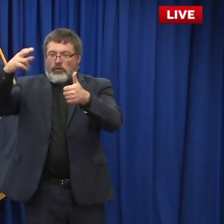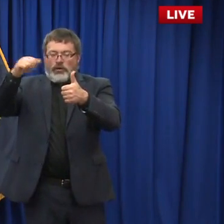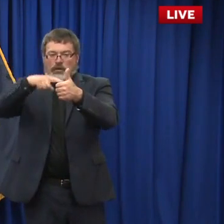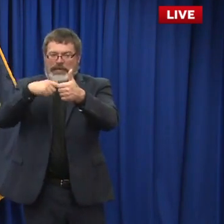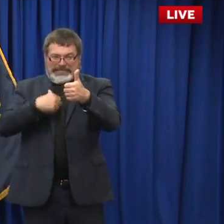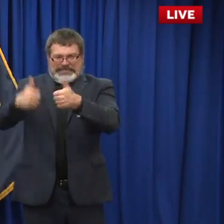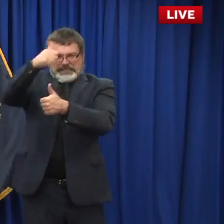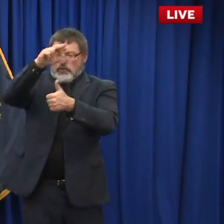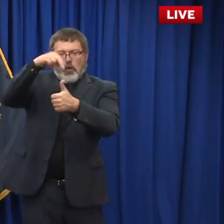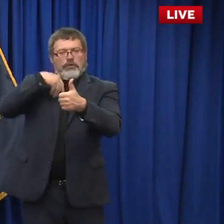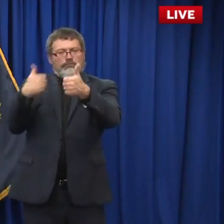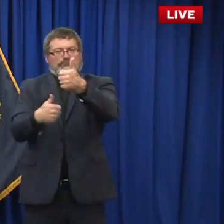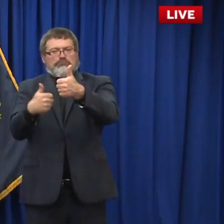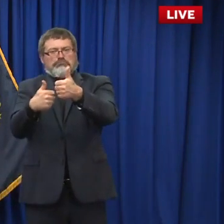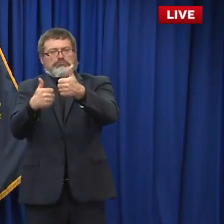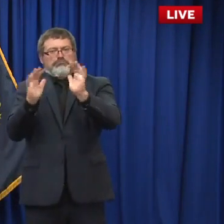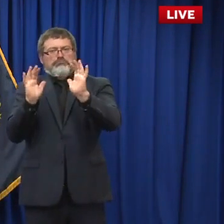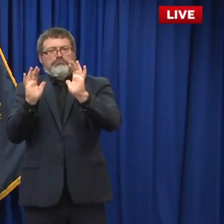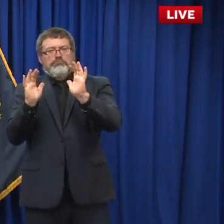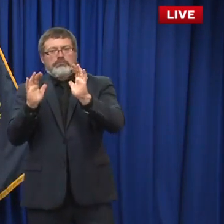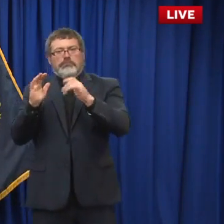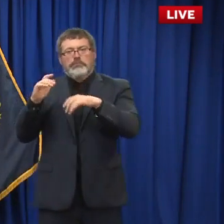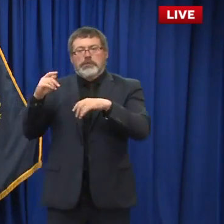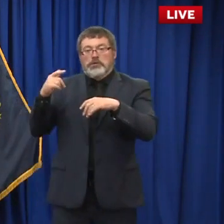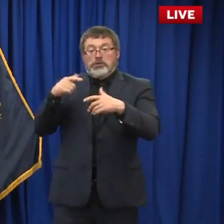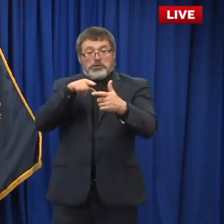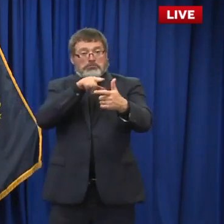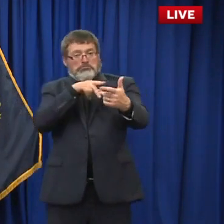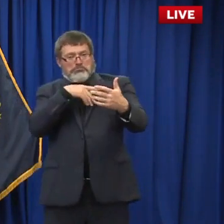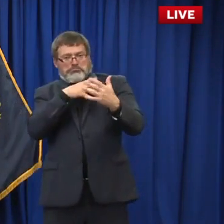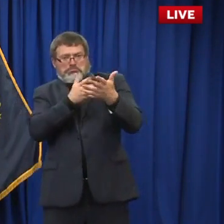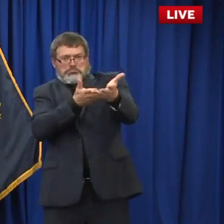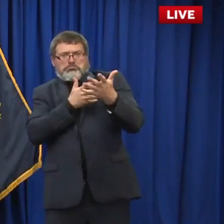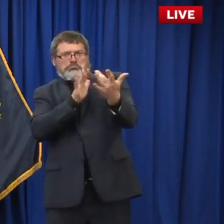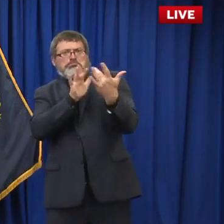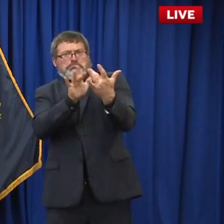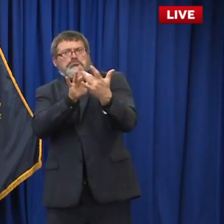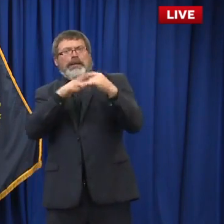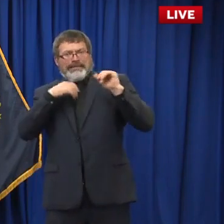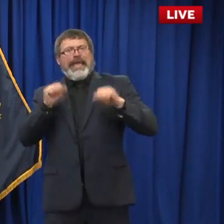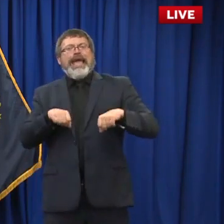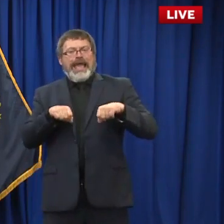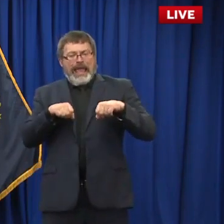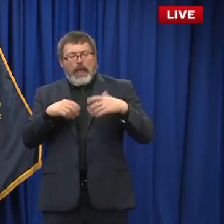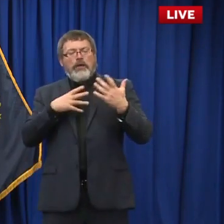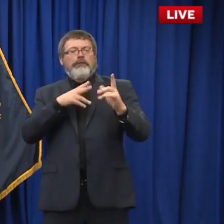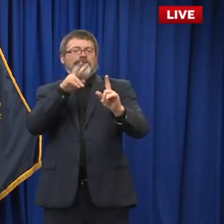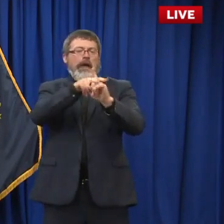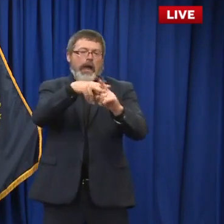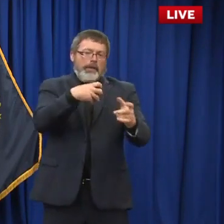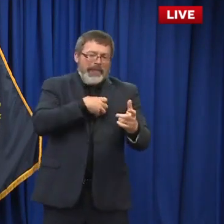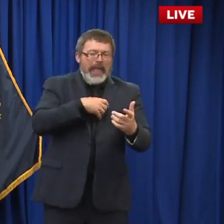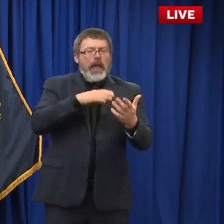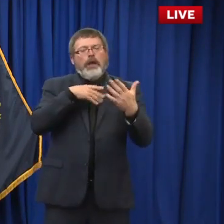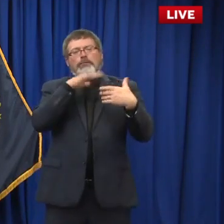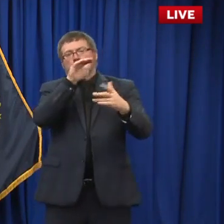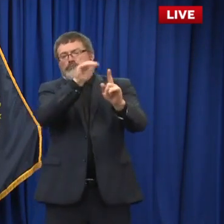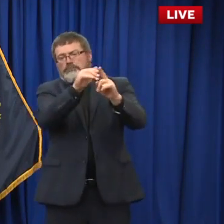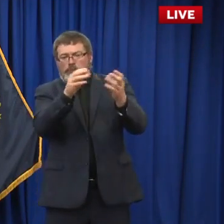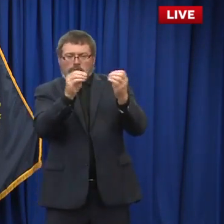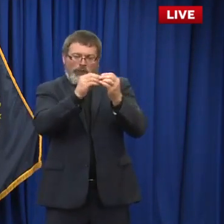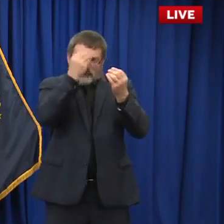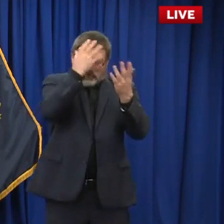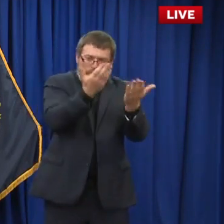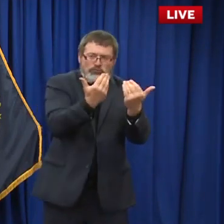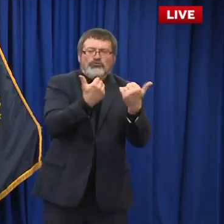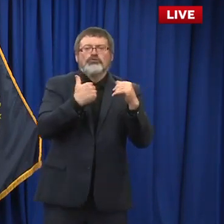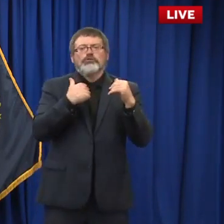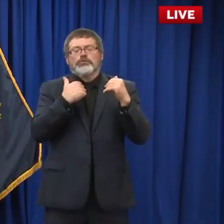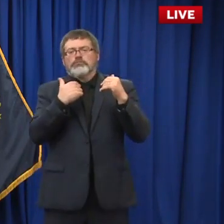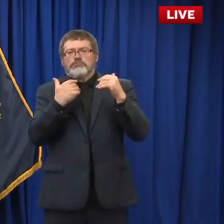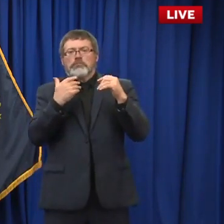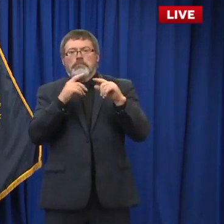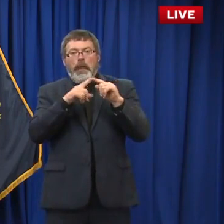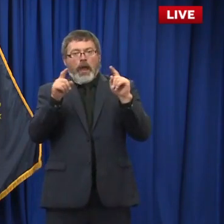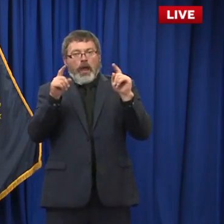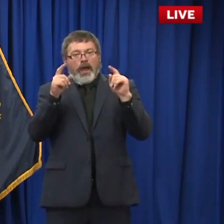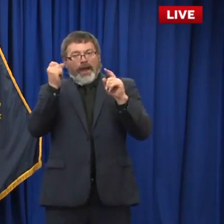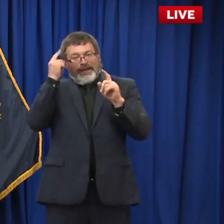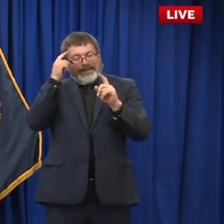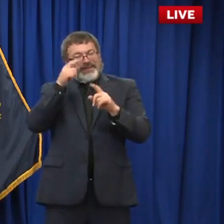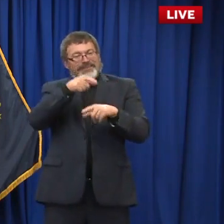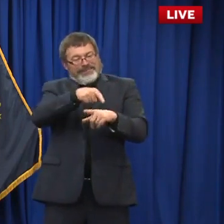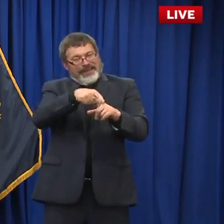NOW, OSHA OR THE DEPARTMENT OF LABOR CAN REACH OUT AND WANT TO DO CONFIRMATION WITH US, IF THEY RECEIVE A COMPLAINT OR THEY RECEIVE A REQUEST FOR INFORMATION, THEY CAN REACH OUT,